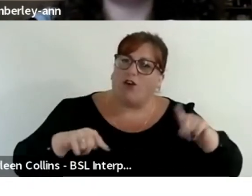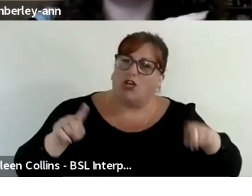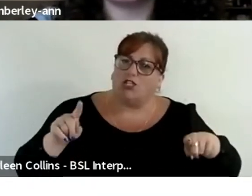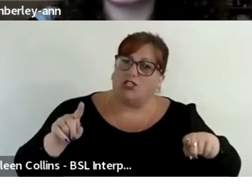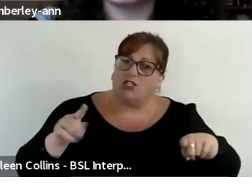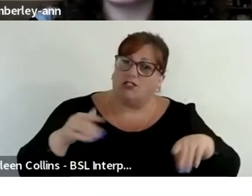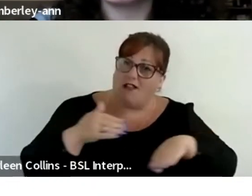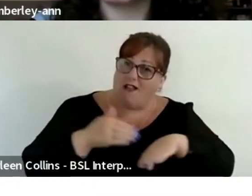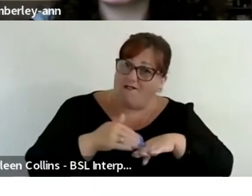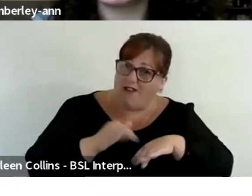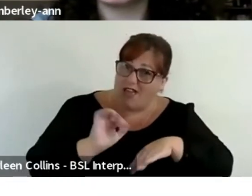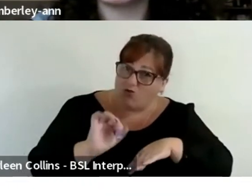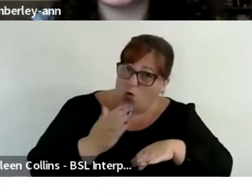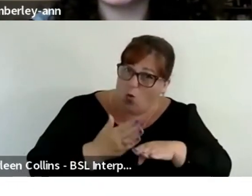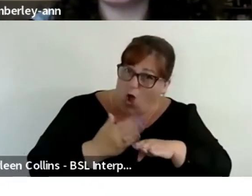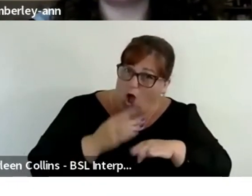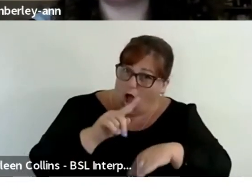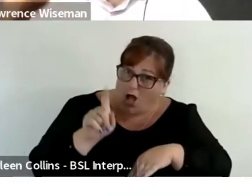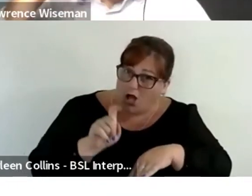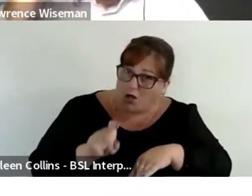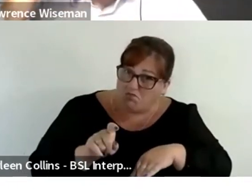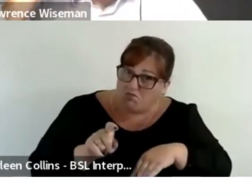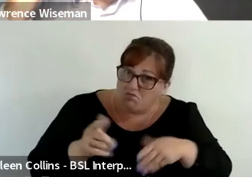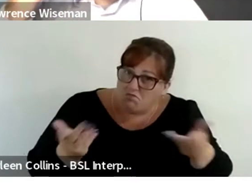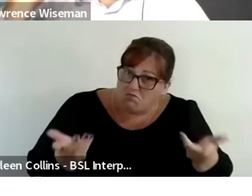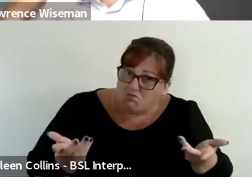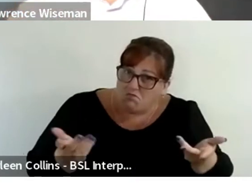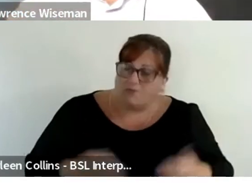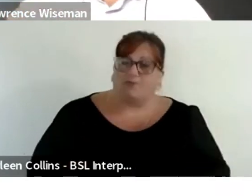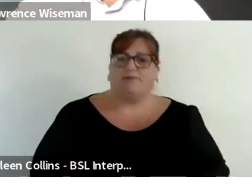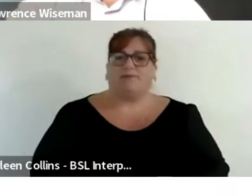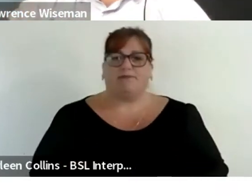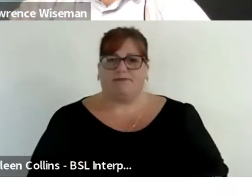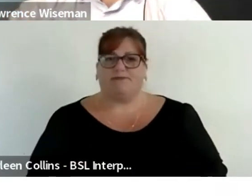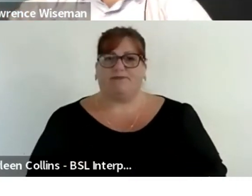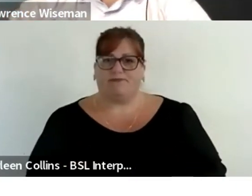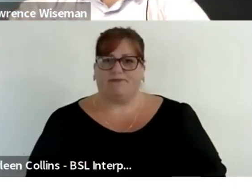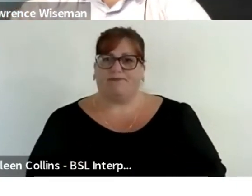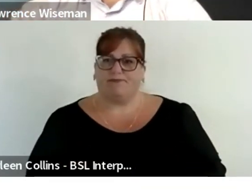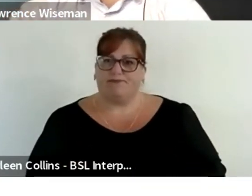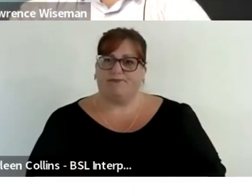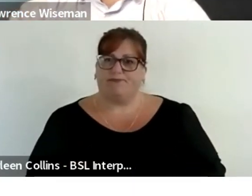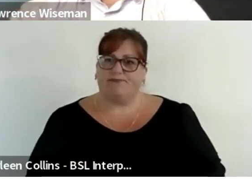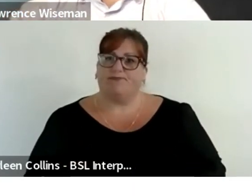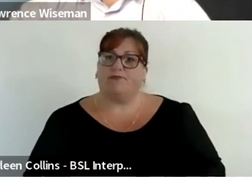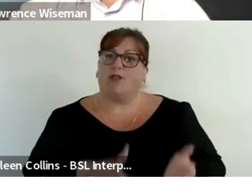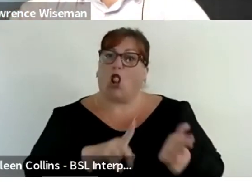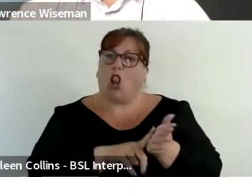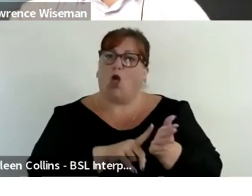Lawrence I will start with you? Absolutely. There's probably a couple of ways.